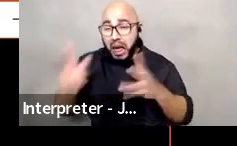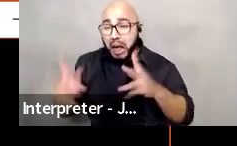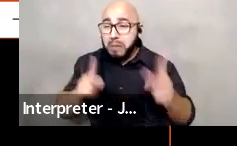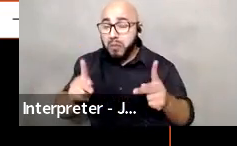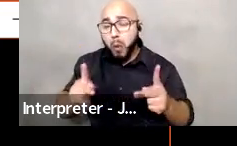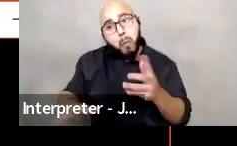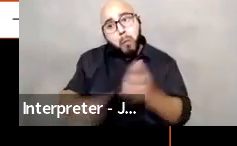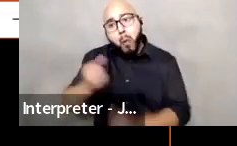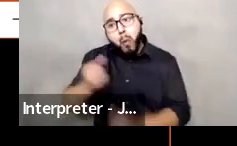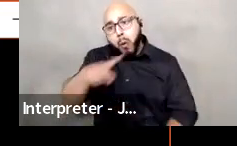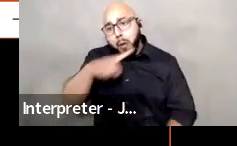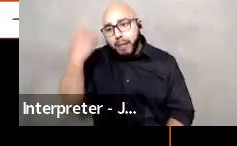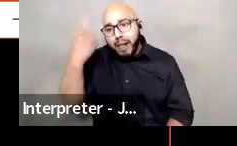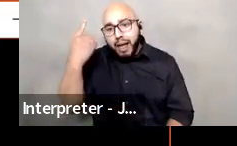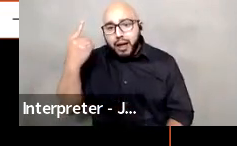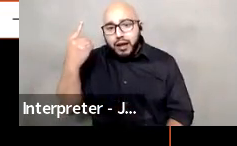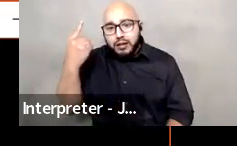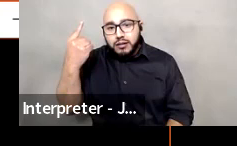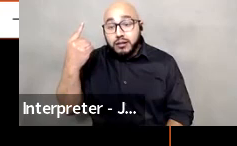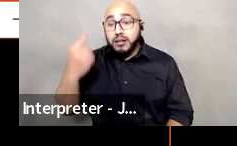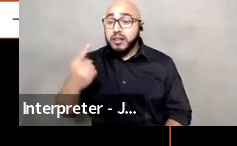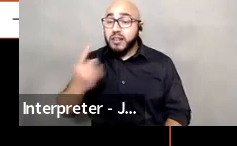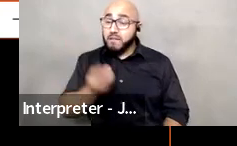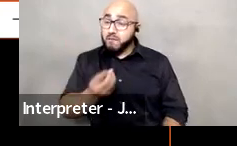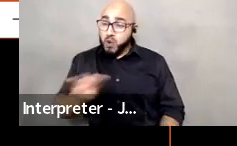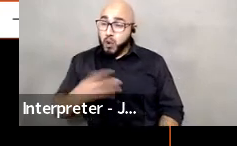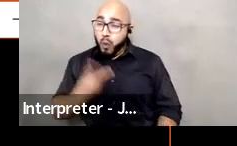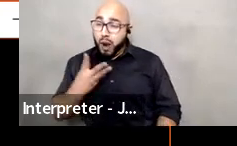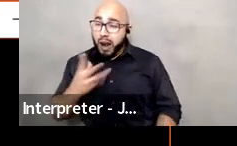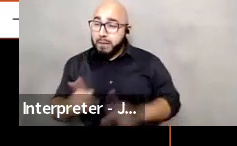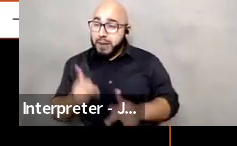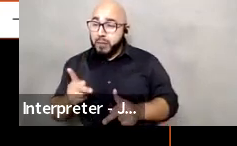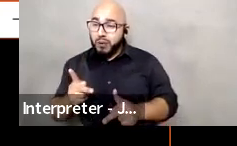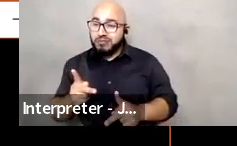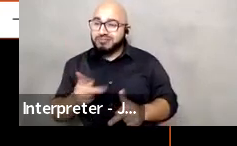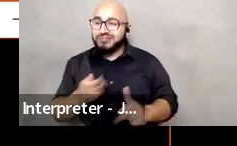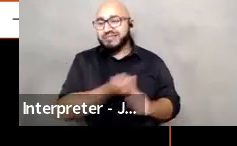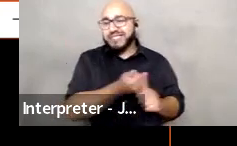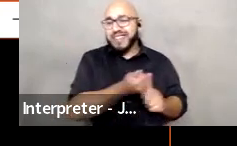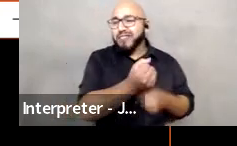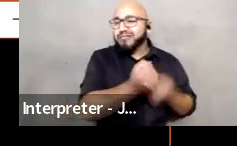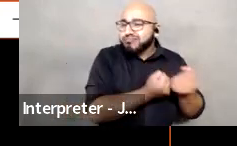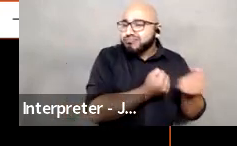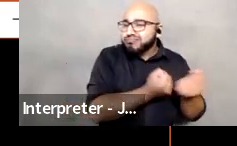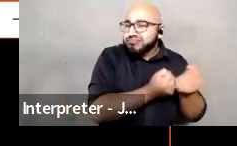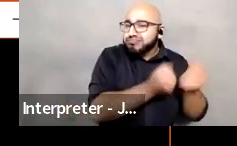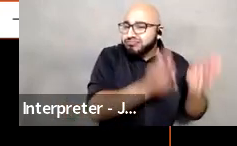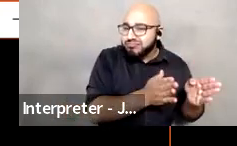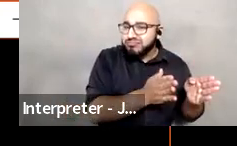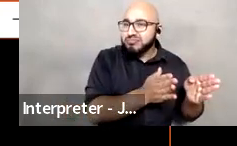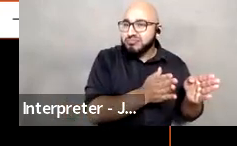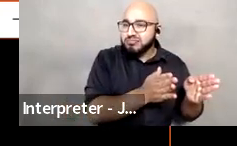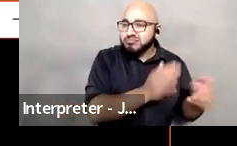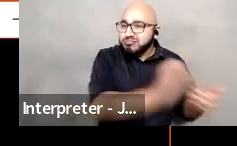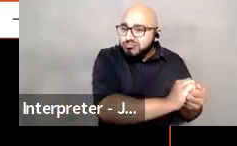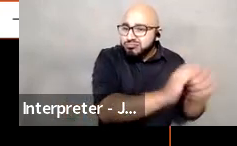The white people that they killed were white people who had formed. Alliances. With black. People in the Republican. Party.